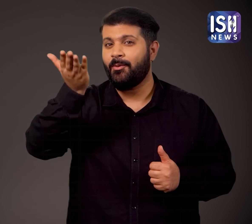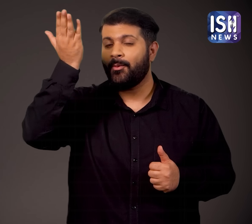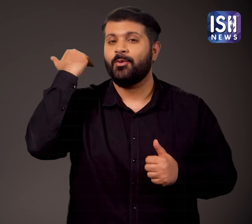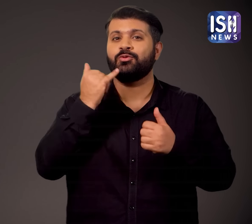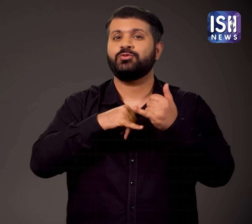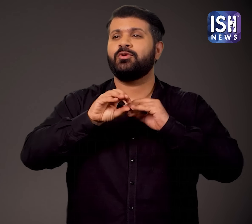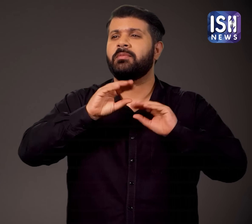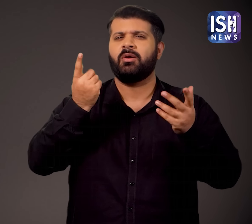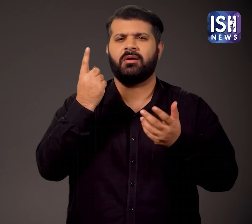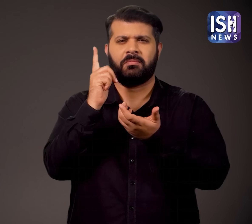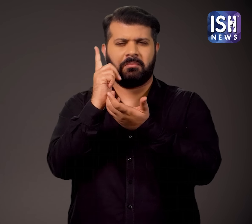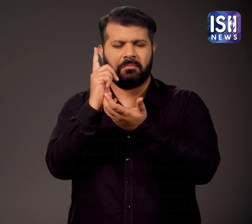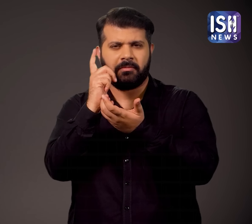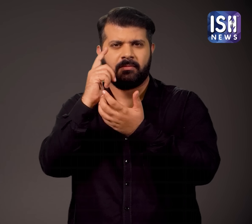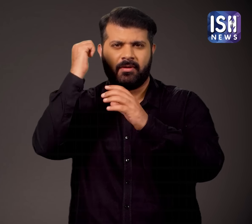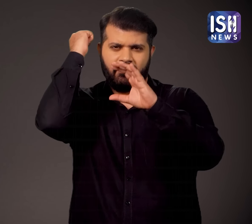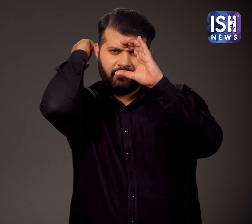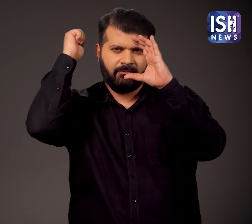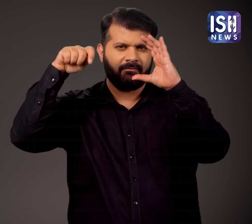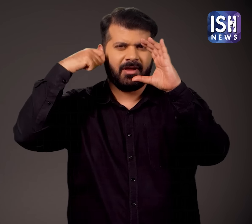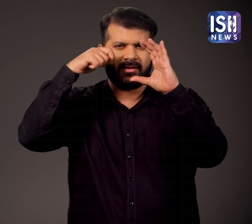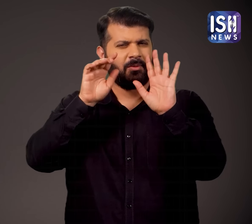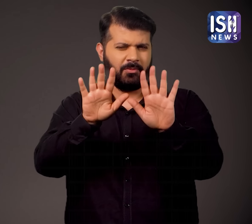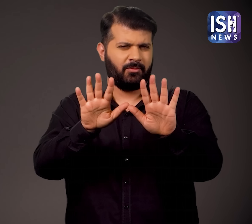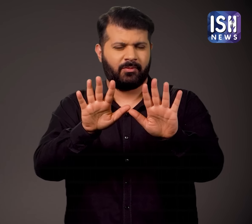People used cameras and bulky video recorders to capture moments.